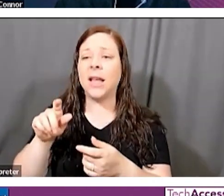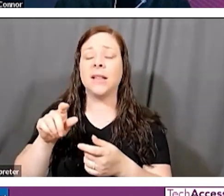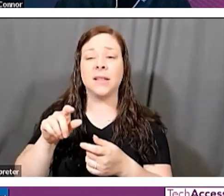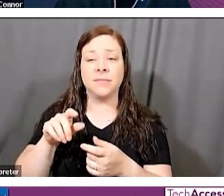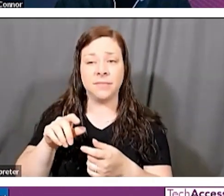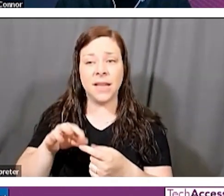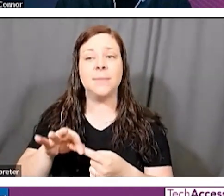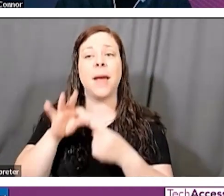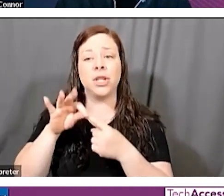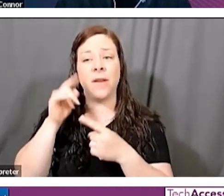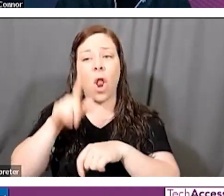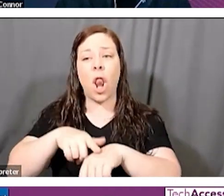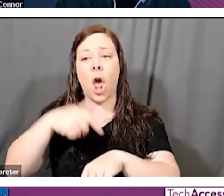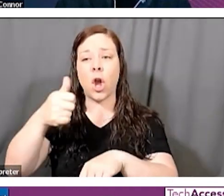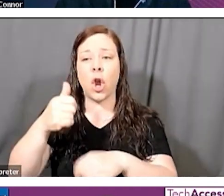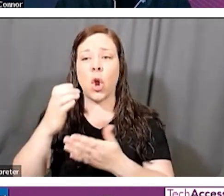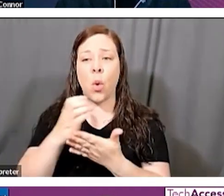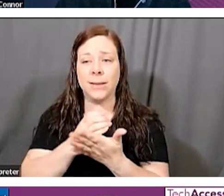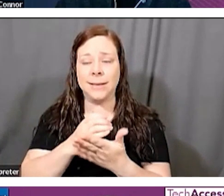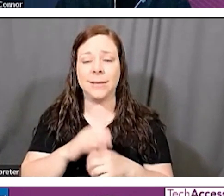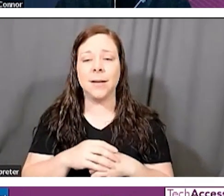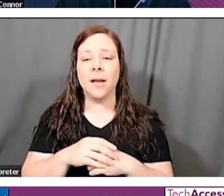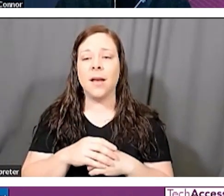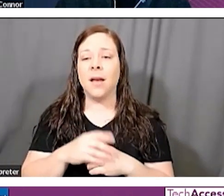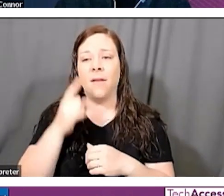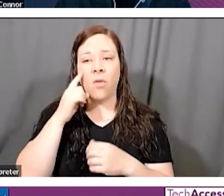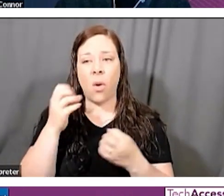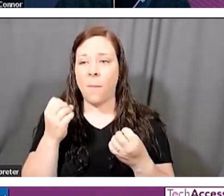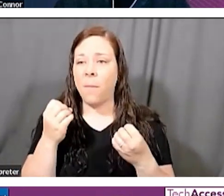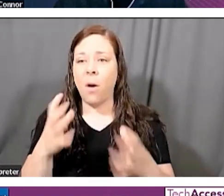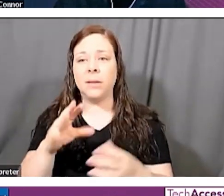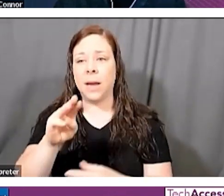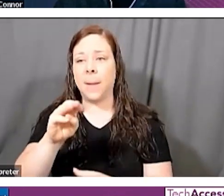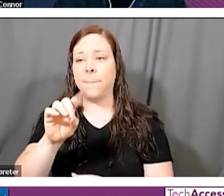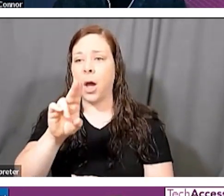For example, you know, how do you incorporate micro-learning into, say, a multi-module, self-paced micro-credential